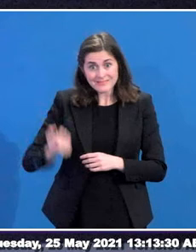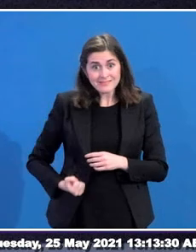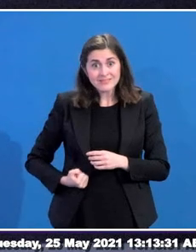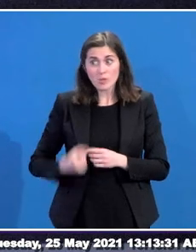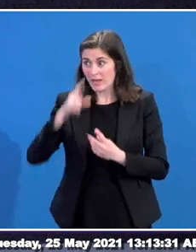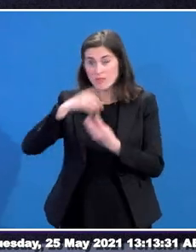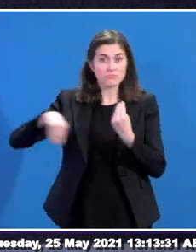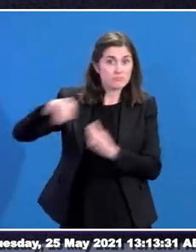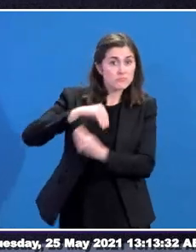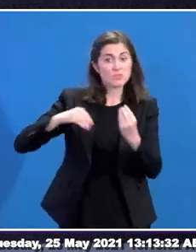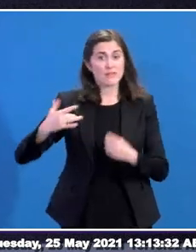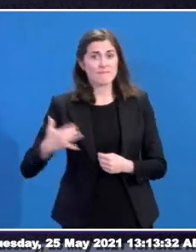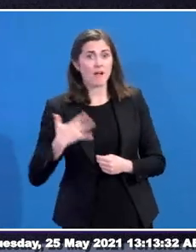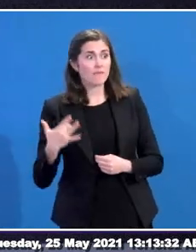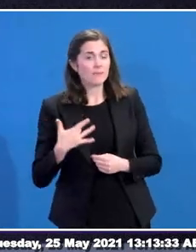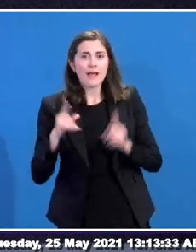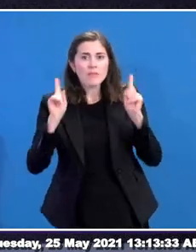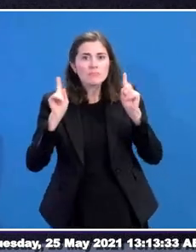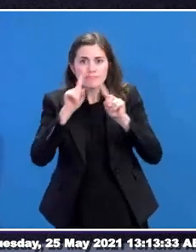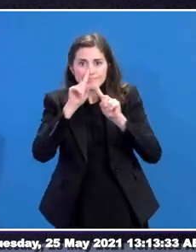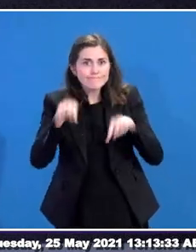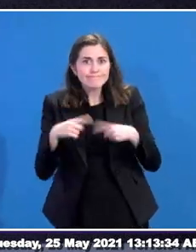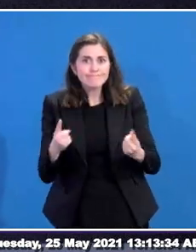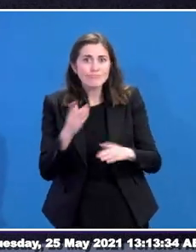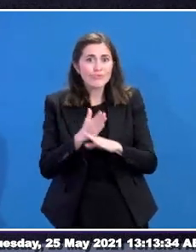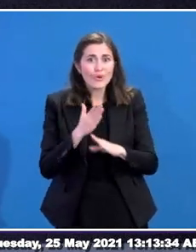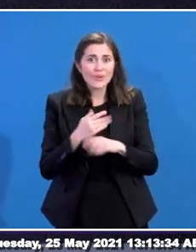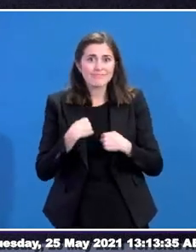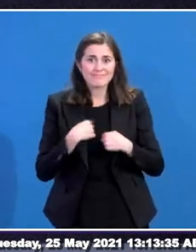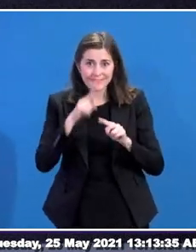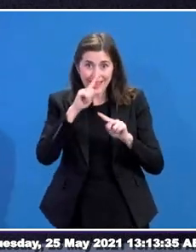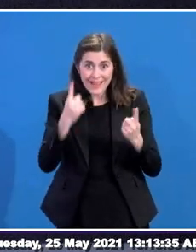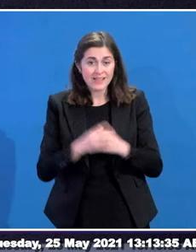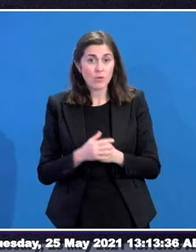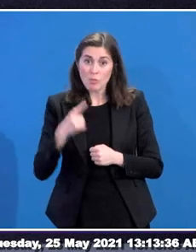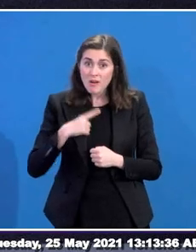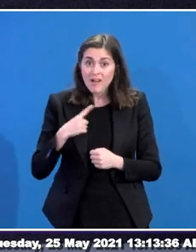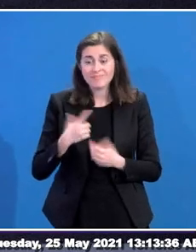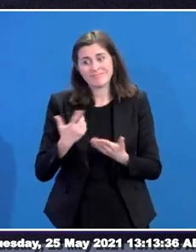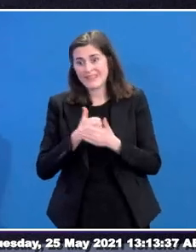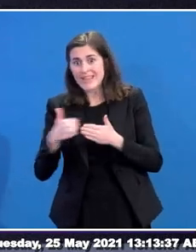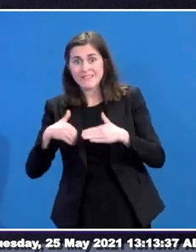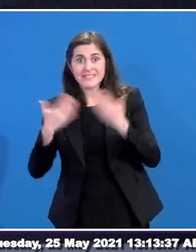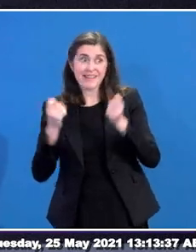and I can't at the moment because every day it's like a full-time job.